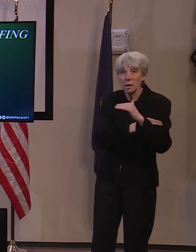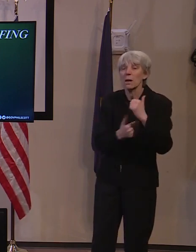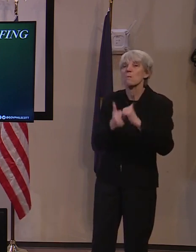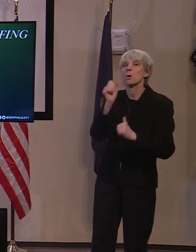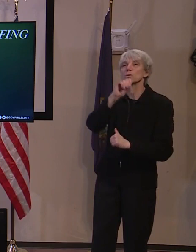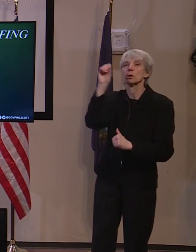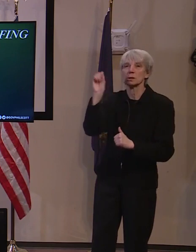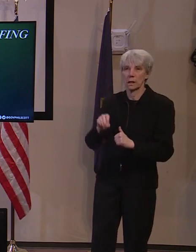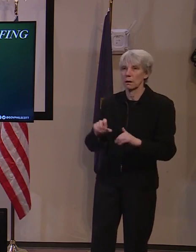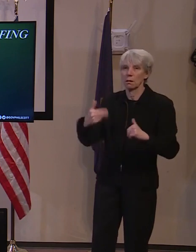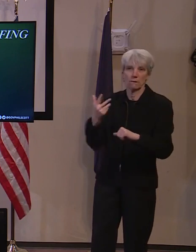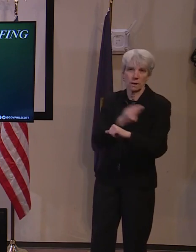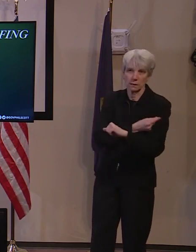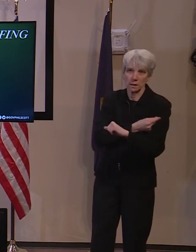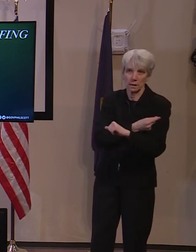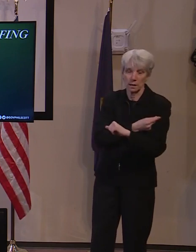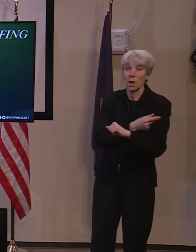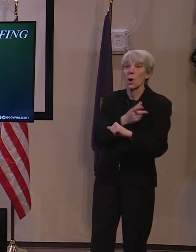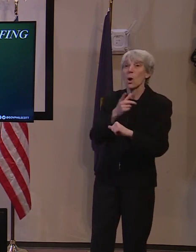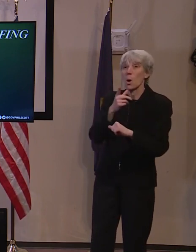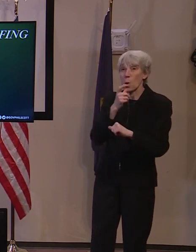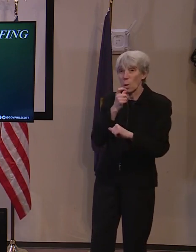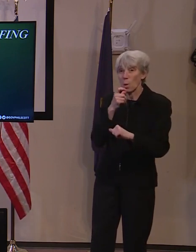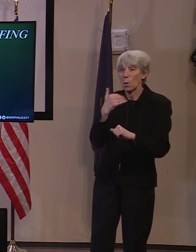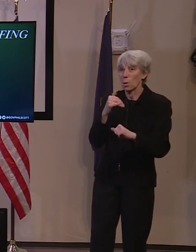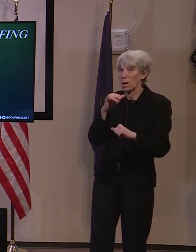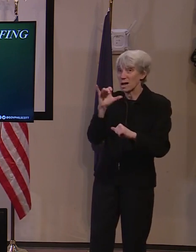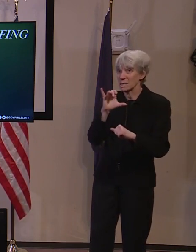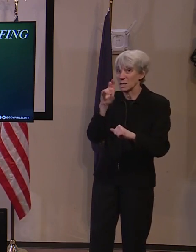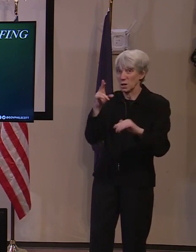day to speak to you as you think about your own risk.